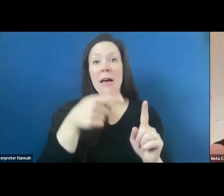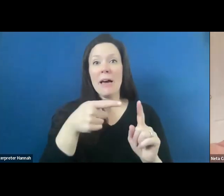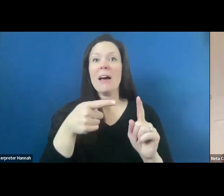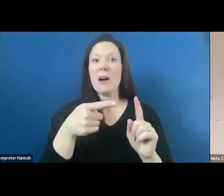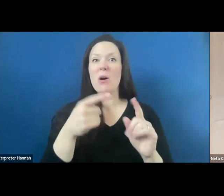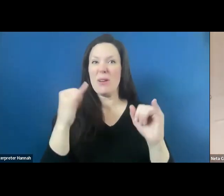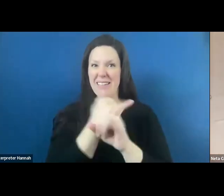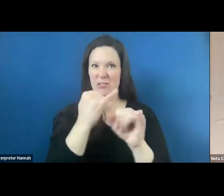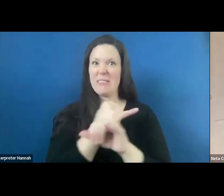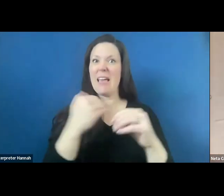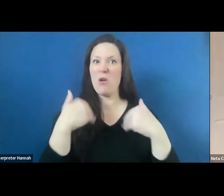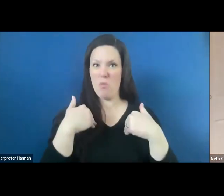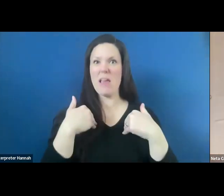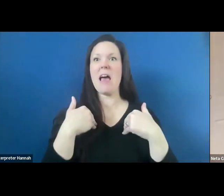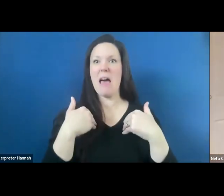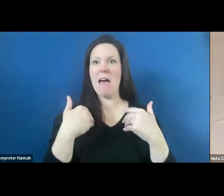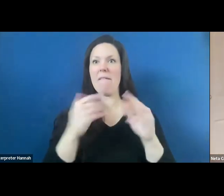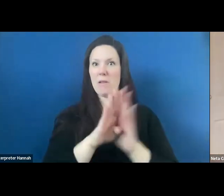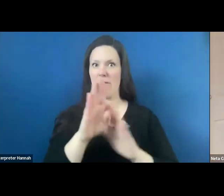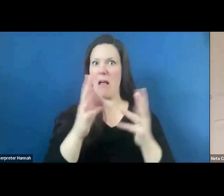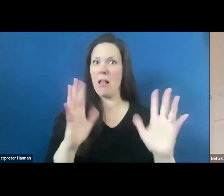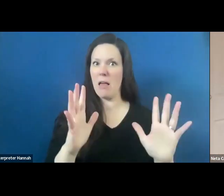and economic development in the United States.